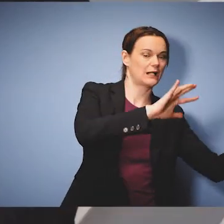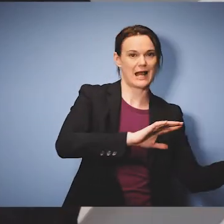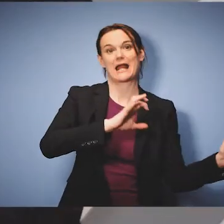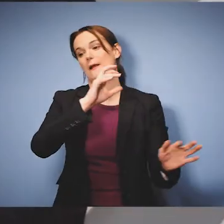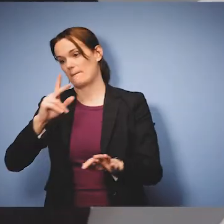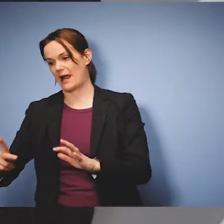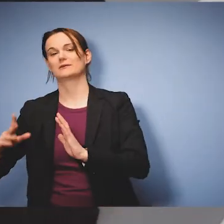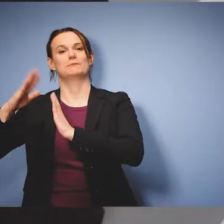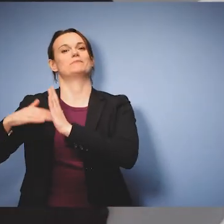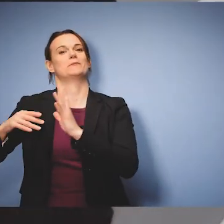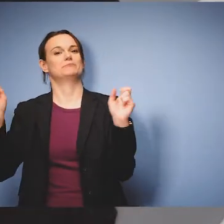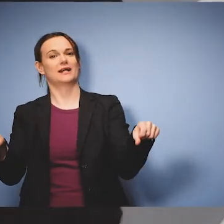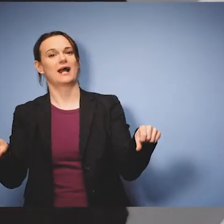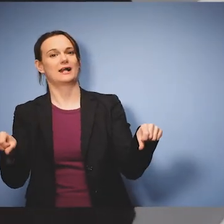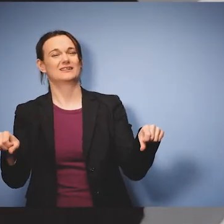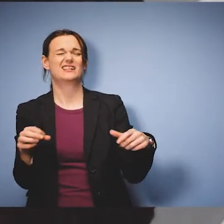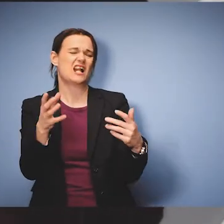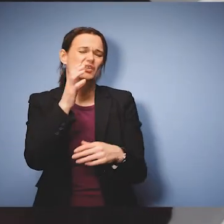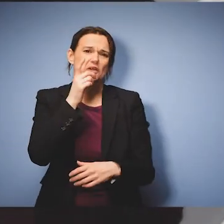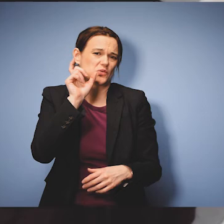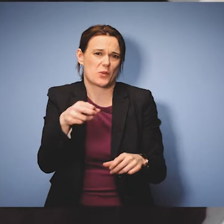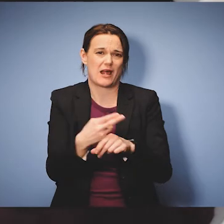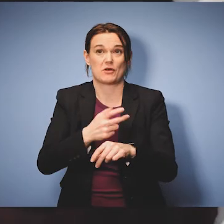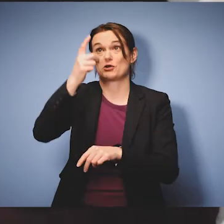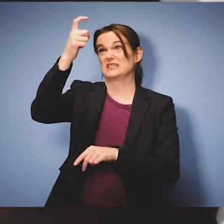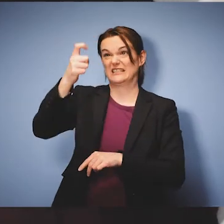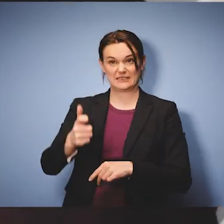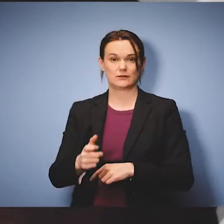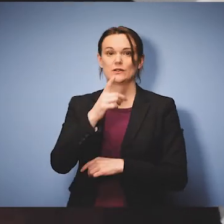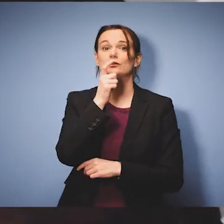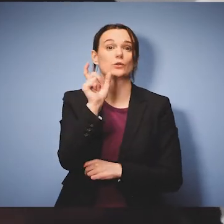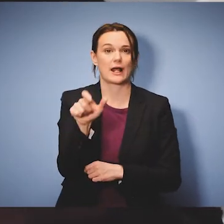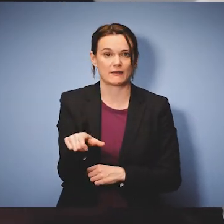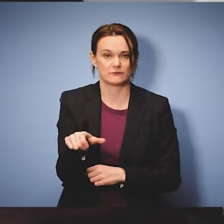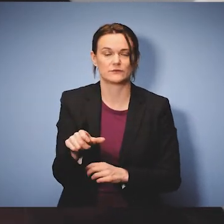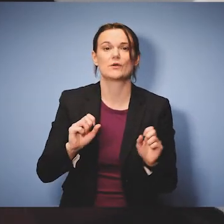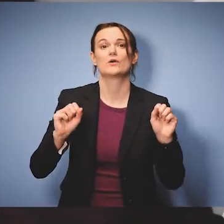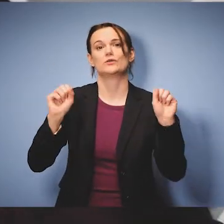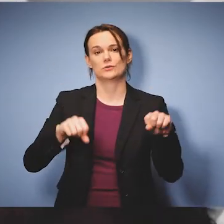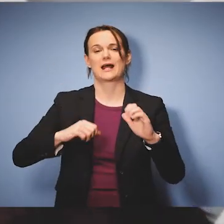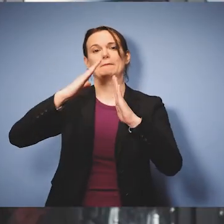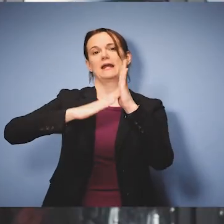You don't necessarily have to use this either. You will be able to fill a lot of your gaps with paint,